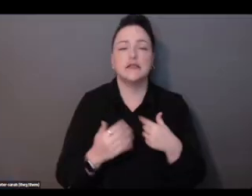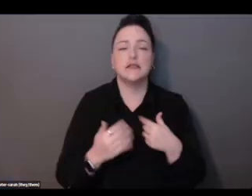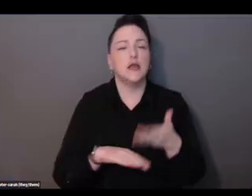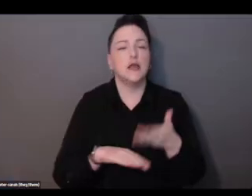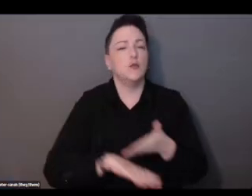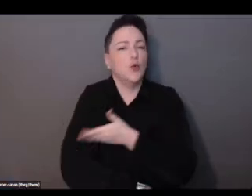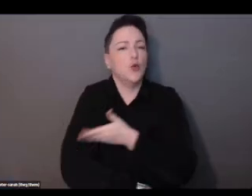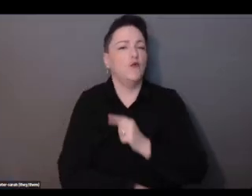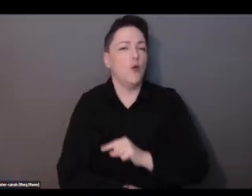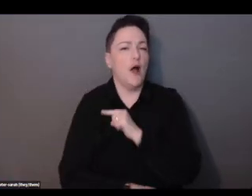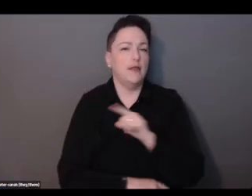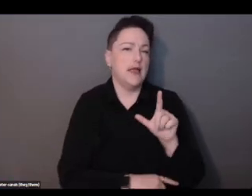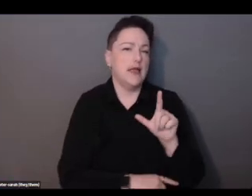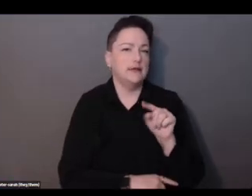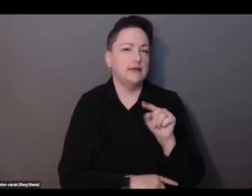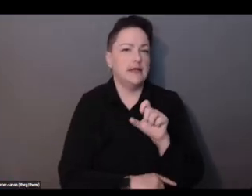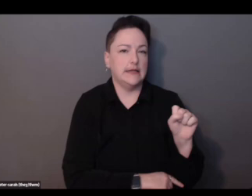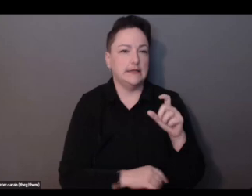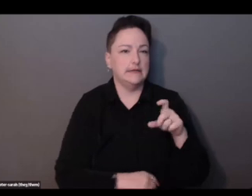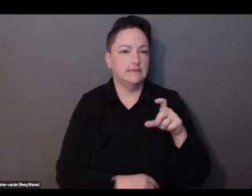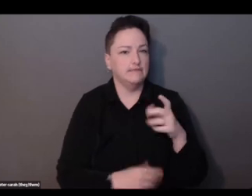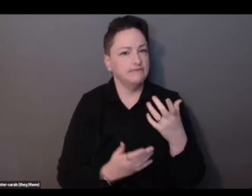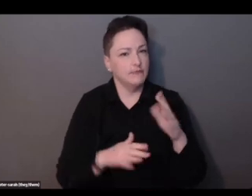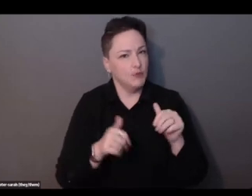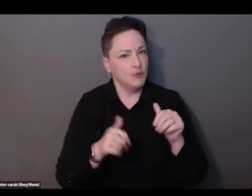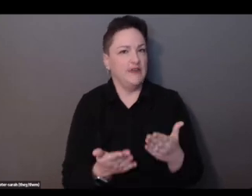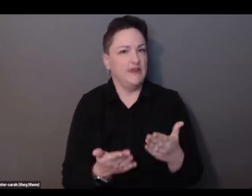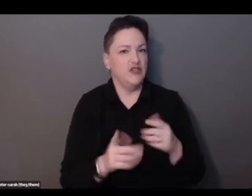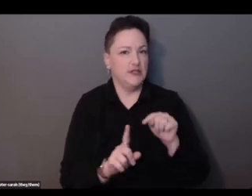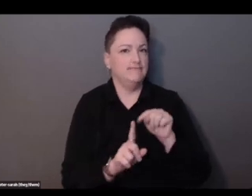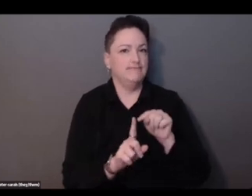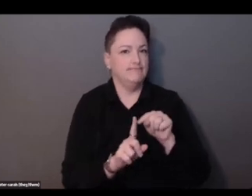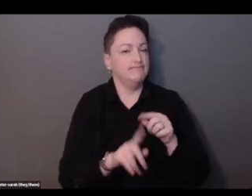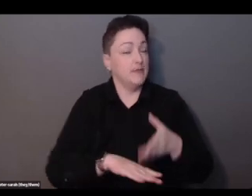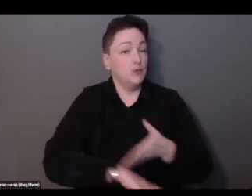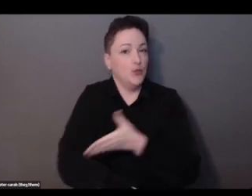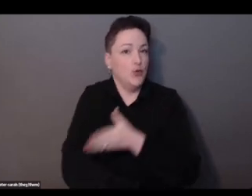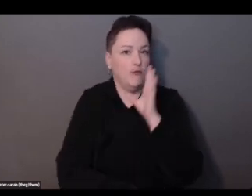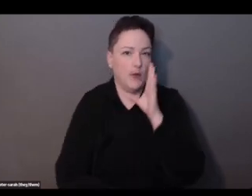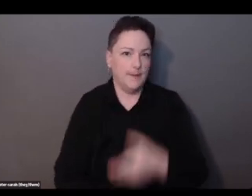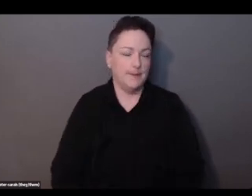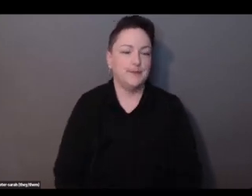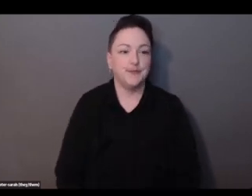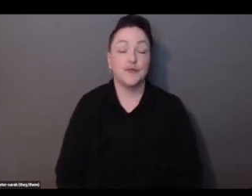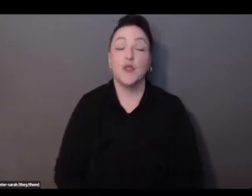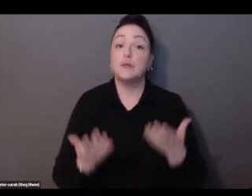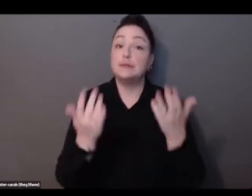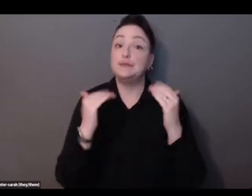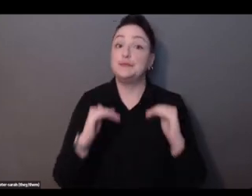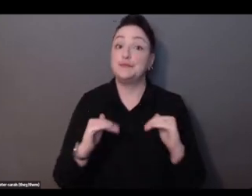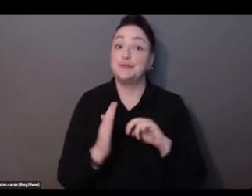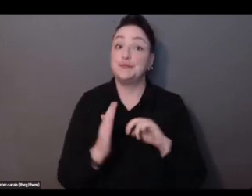Next slide, please. All right. Now we are going to dive into a demonstration.